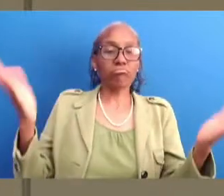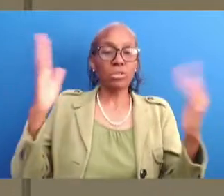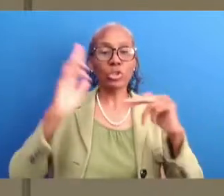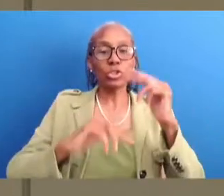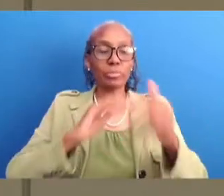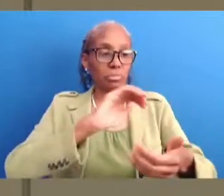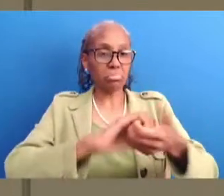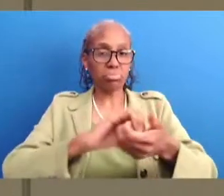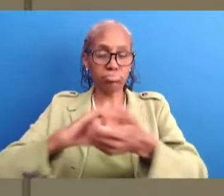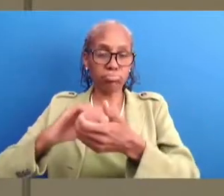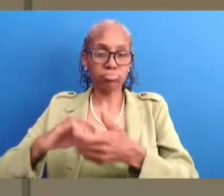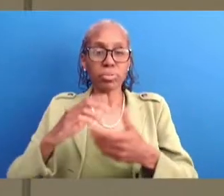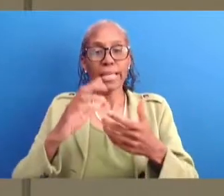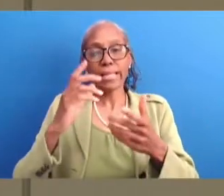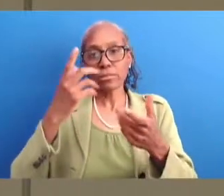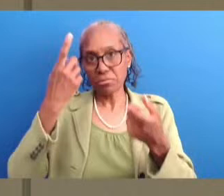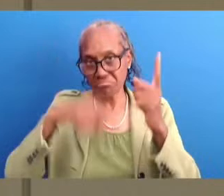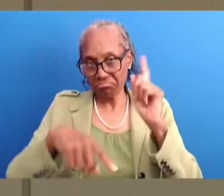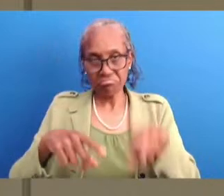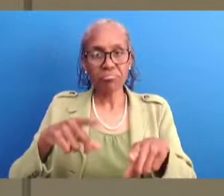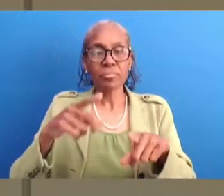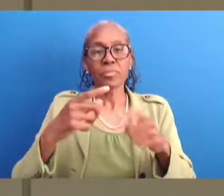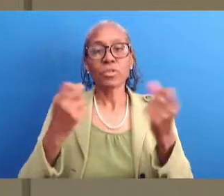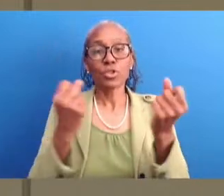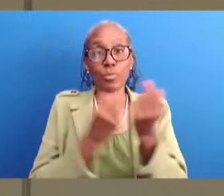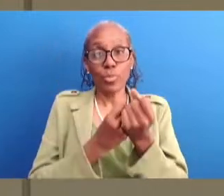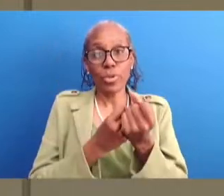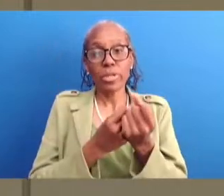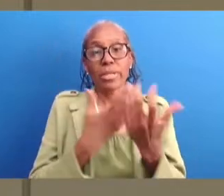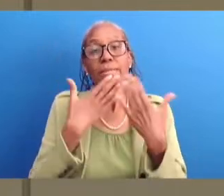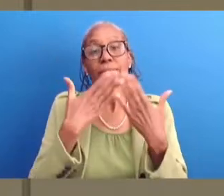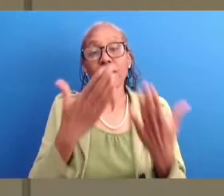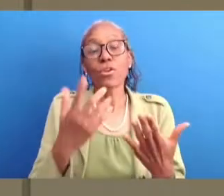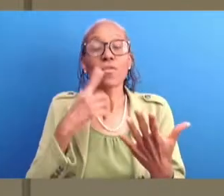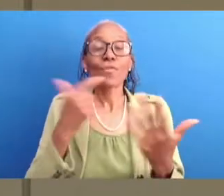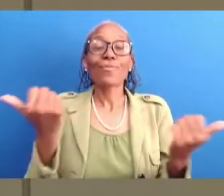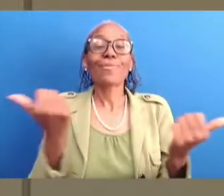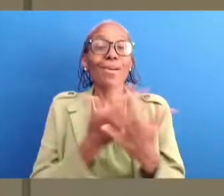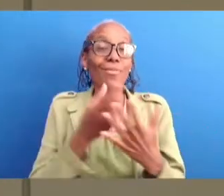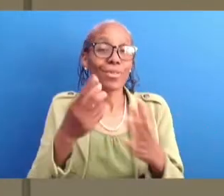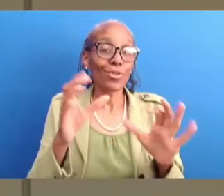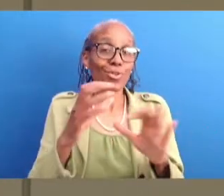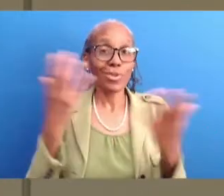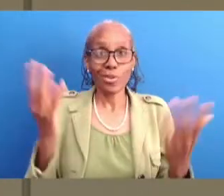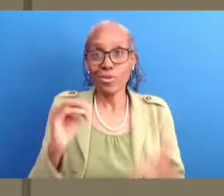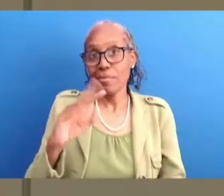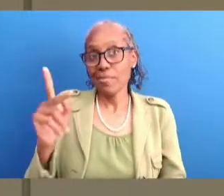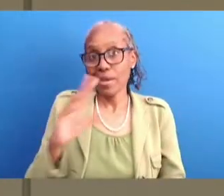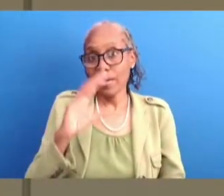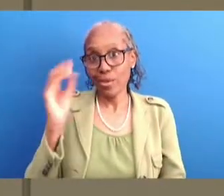COMMUNITY, OUT IN THE BROADER COMMUNITY.